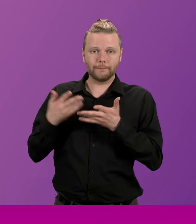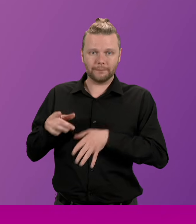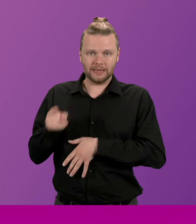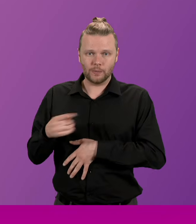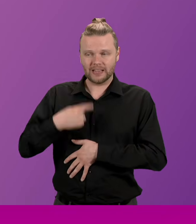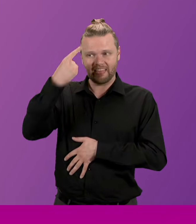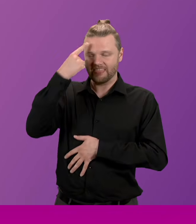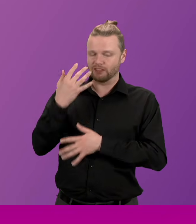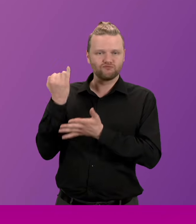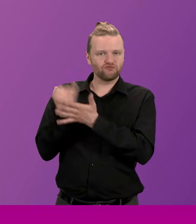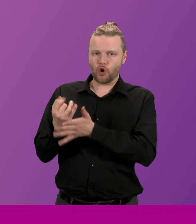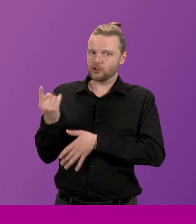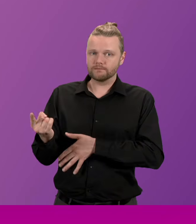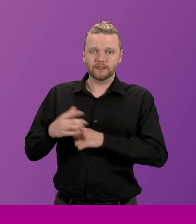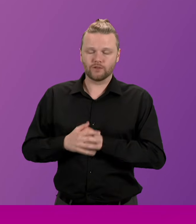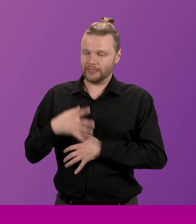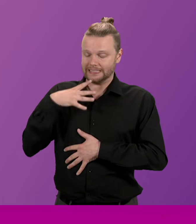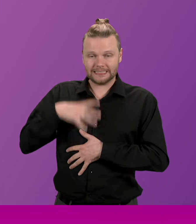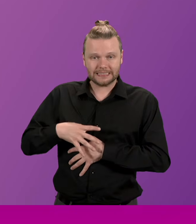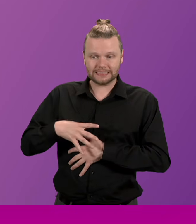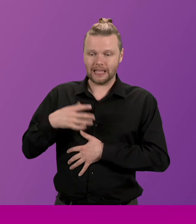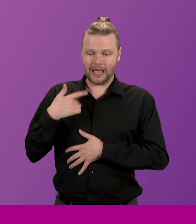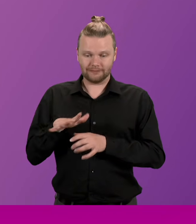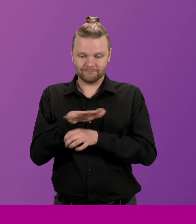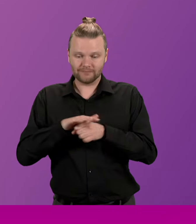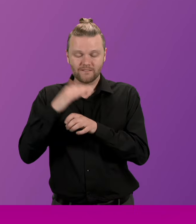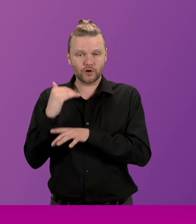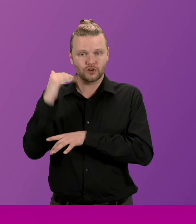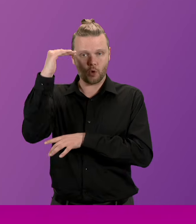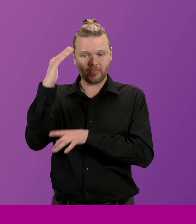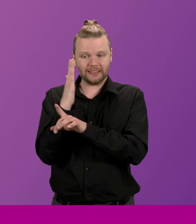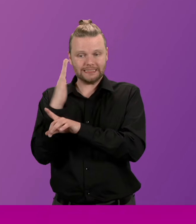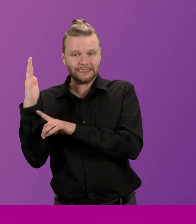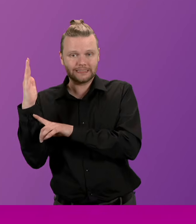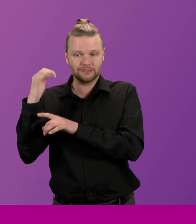ignorant of the needs and circumstances of the north and north-east of Scotland.